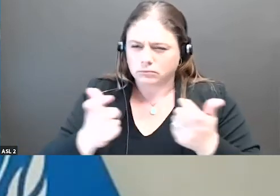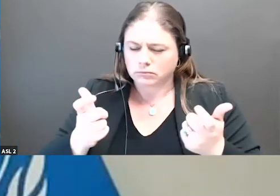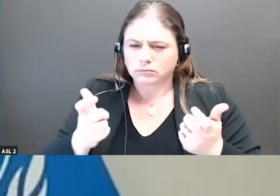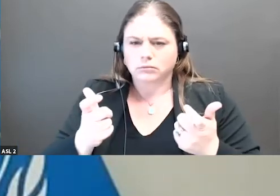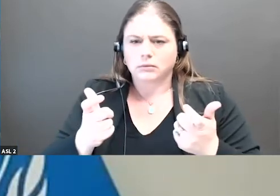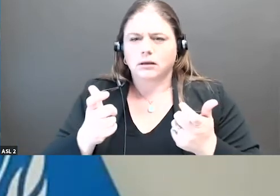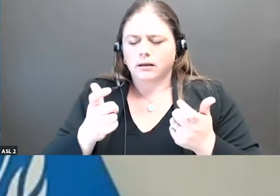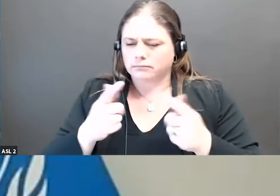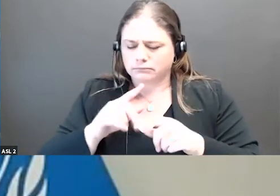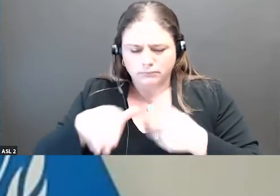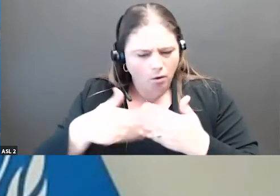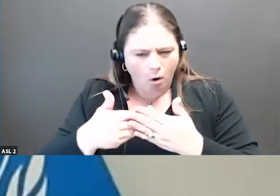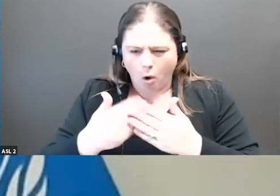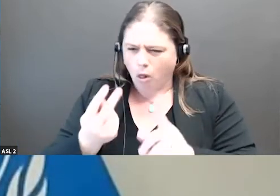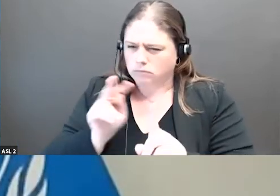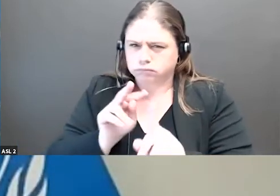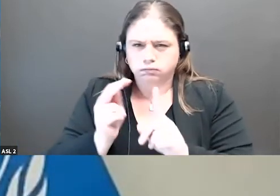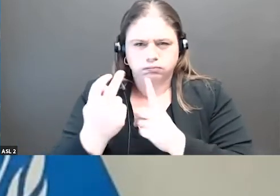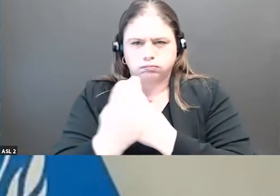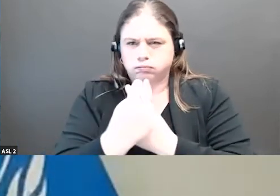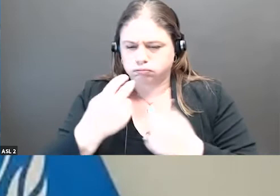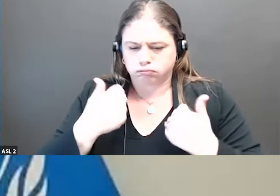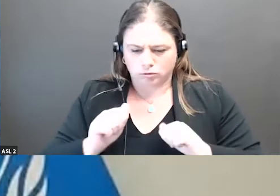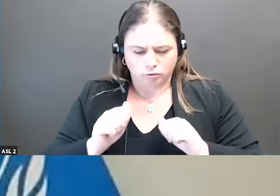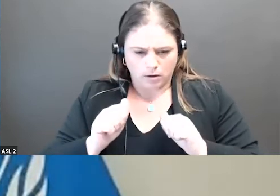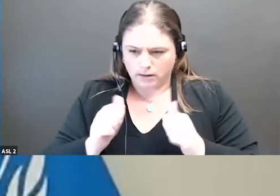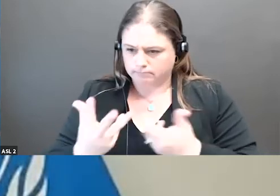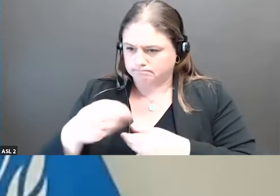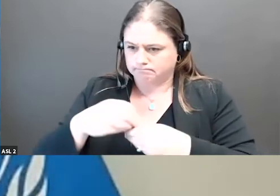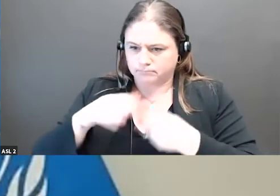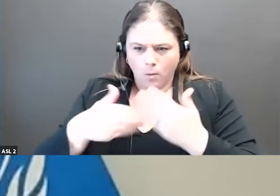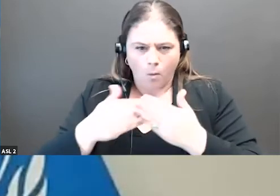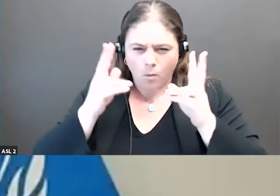dealing with all of the problems together, understanding the complex challenges that